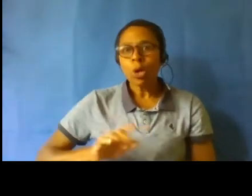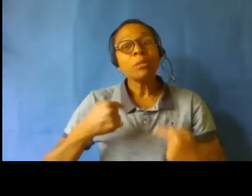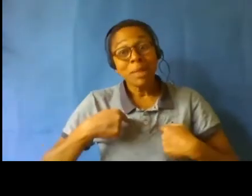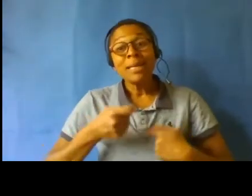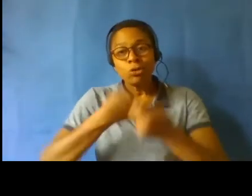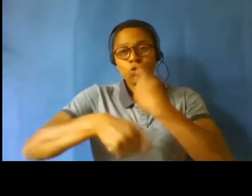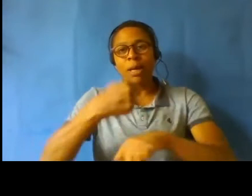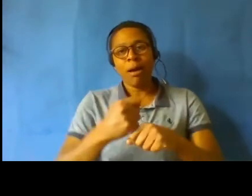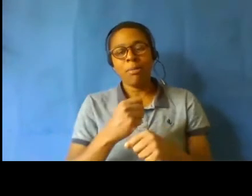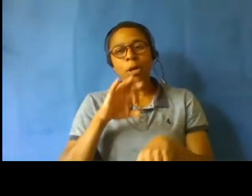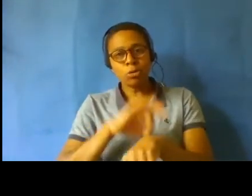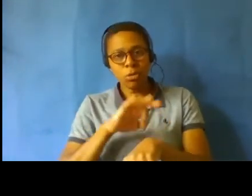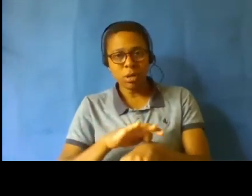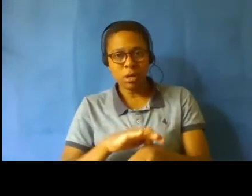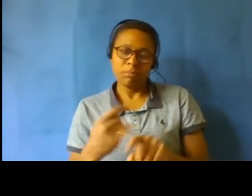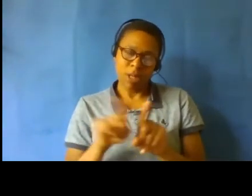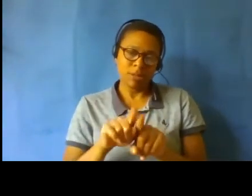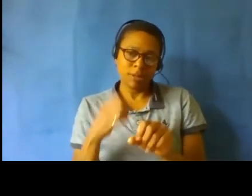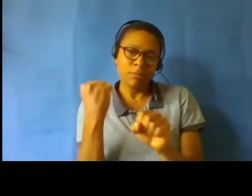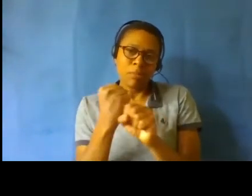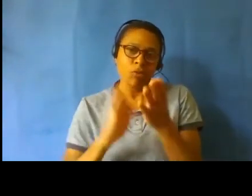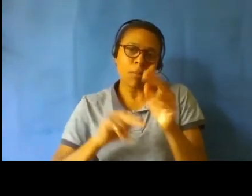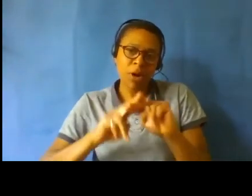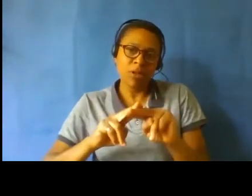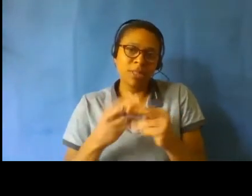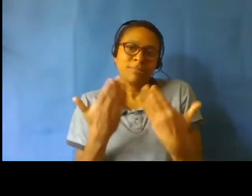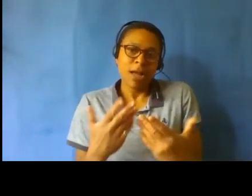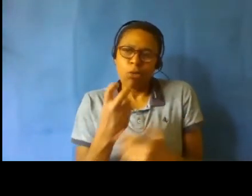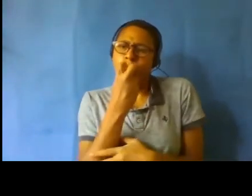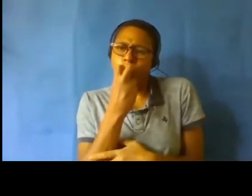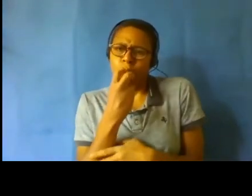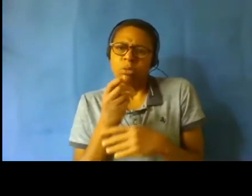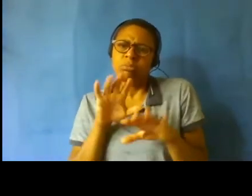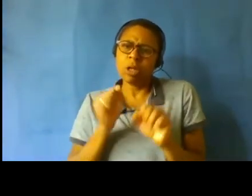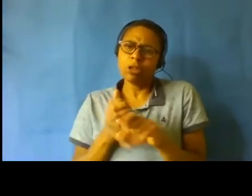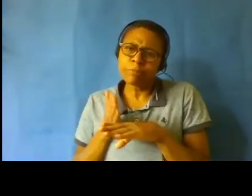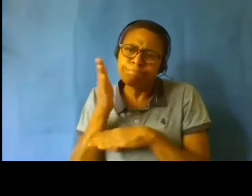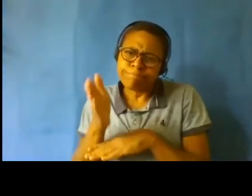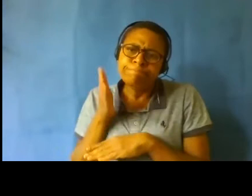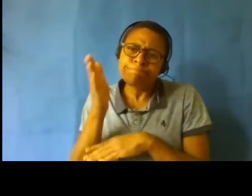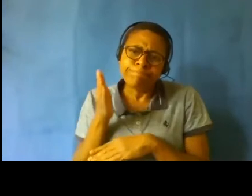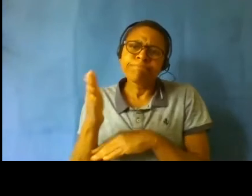frequently to this conflicting logic had me wondering what ethno-cultural factors